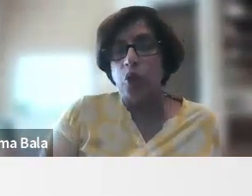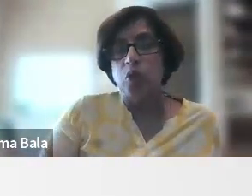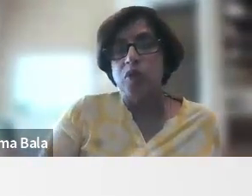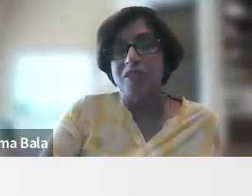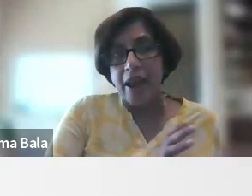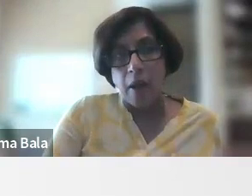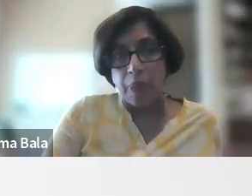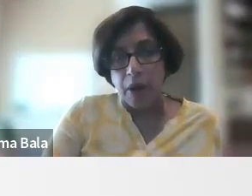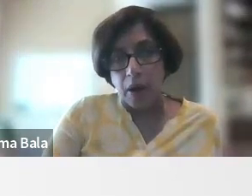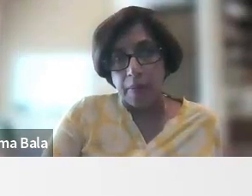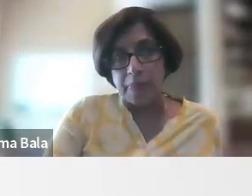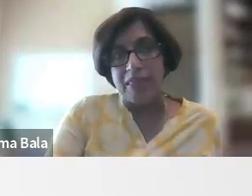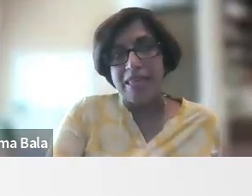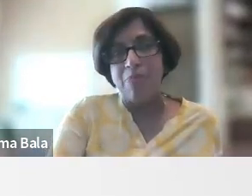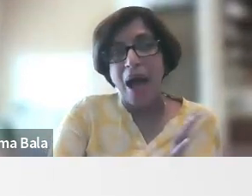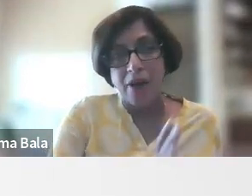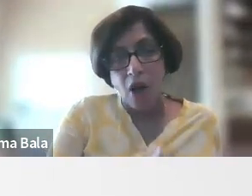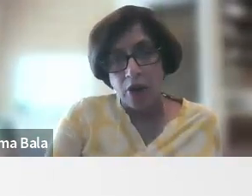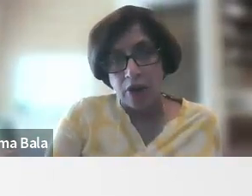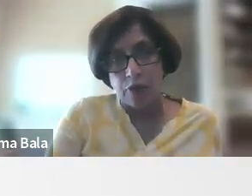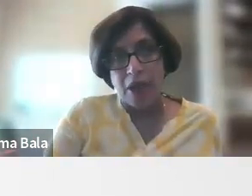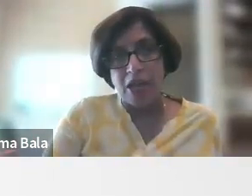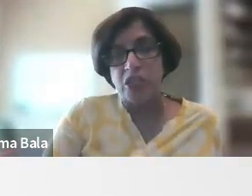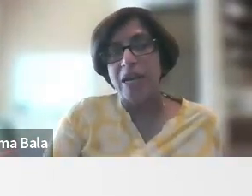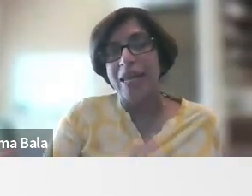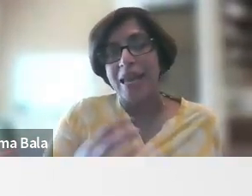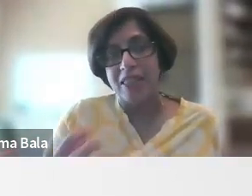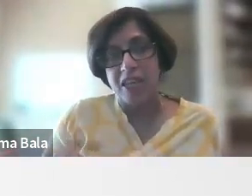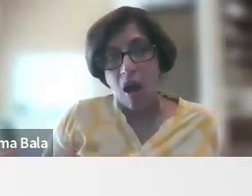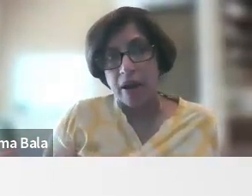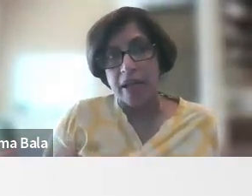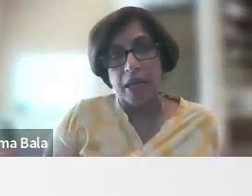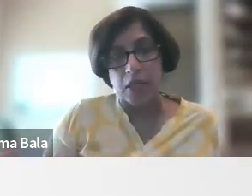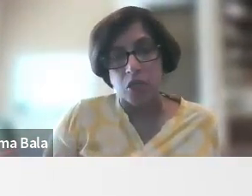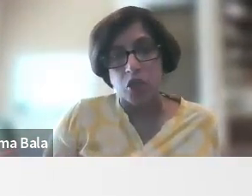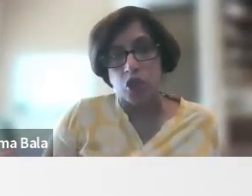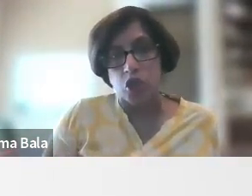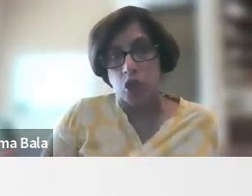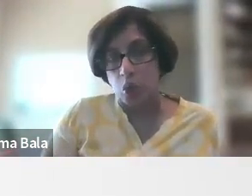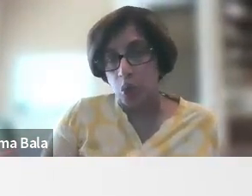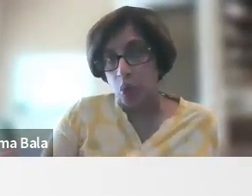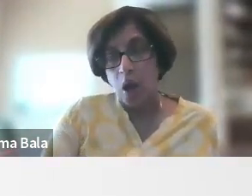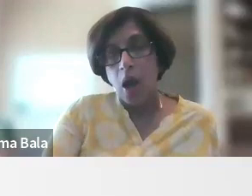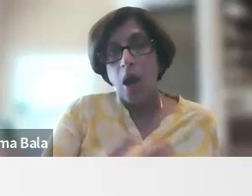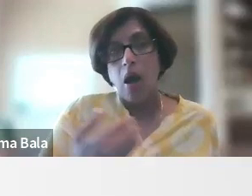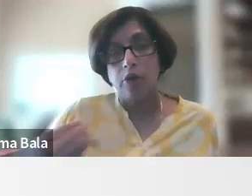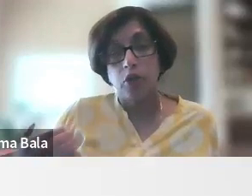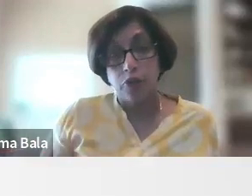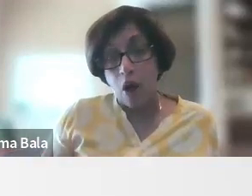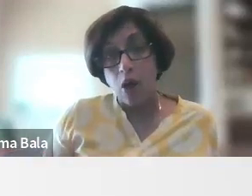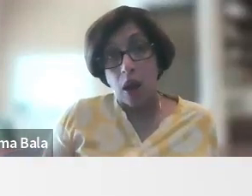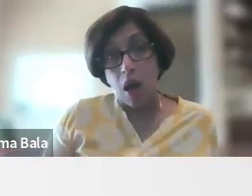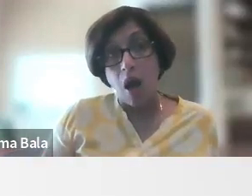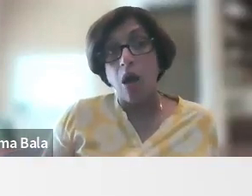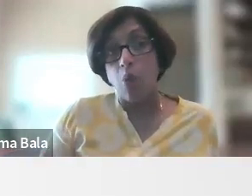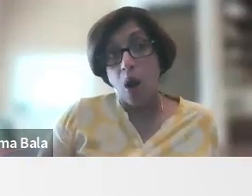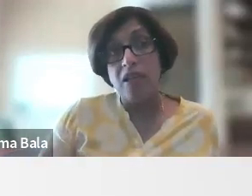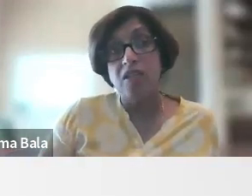to set up the background information, get the audience to follow along what